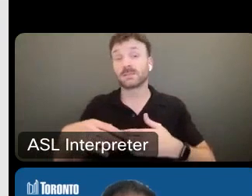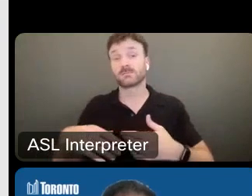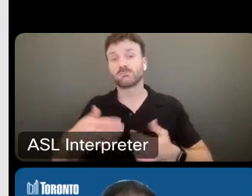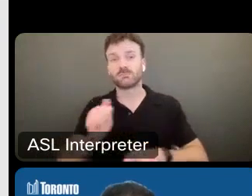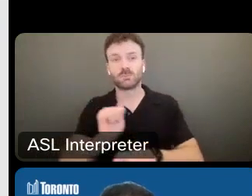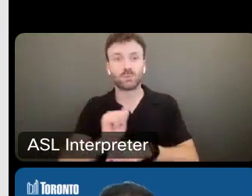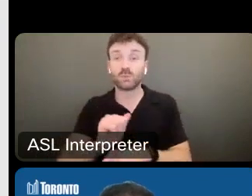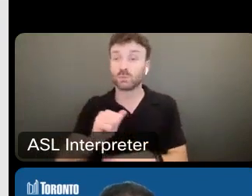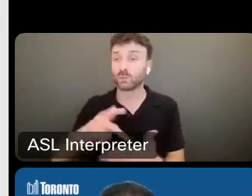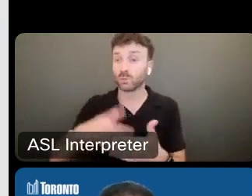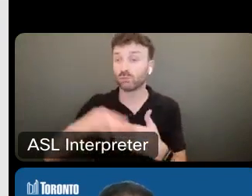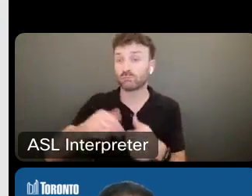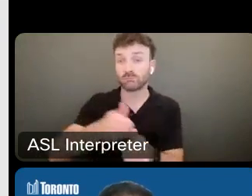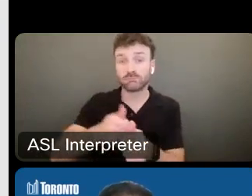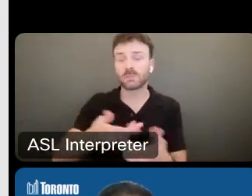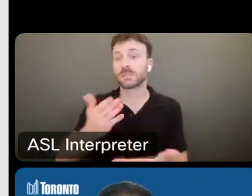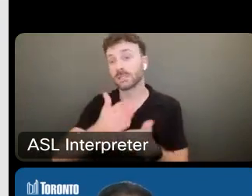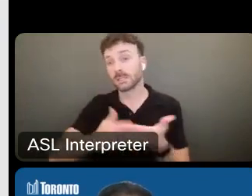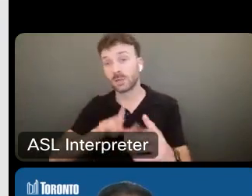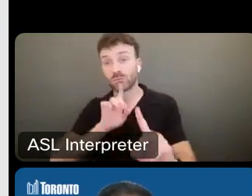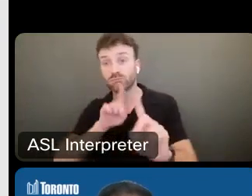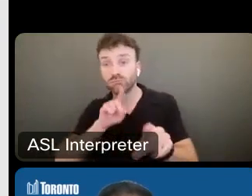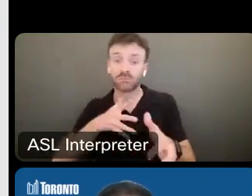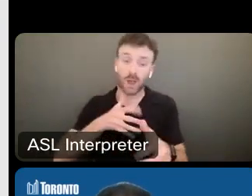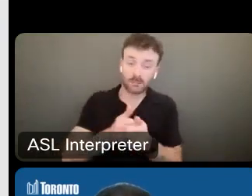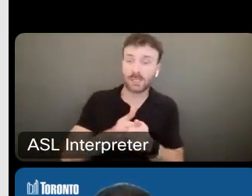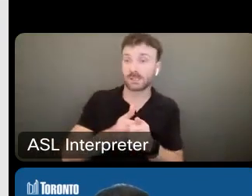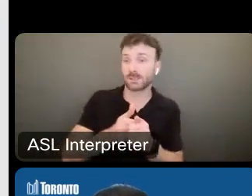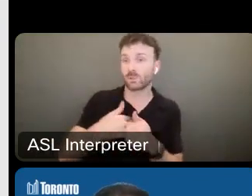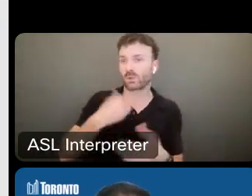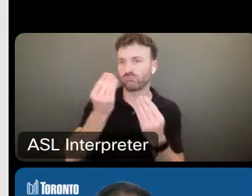some reporting and updates that we are going to be providing to council on this,